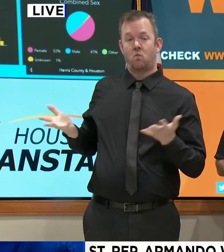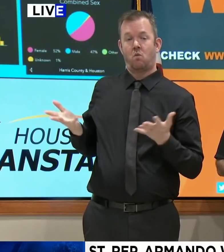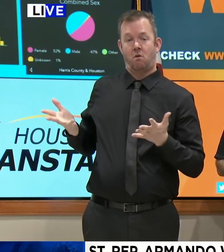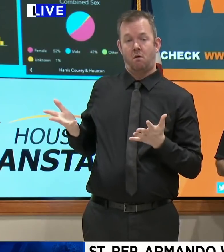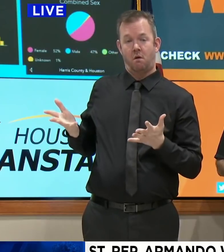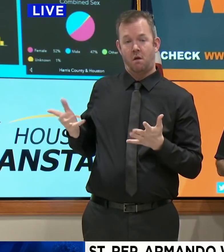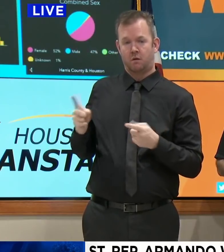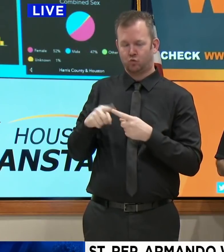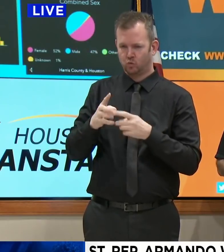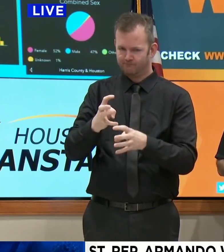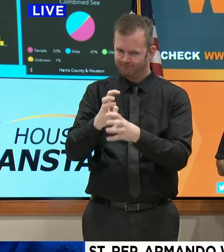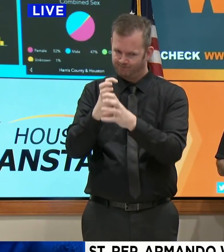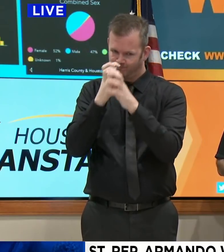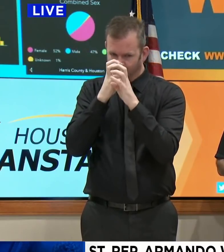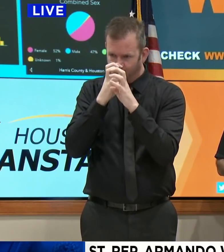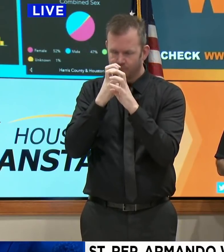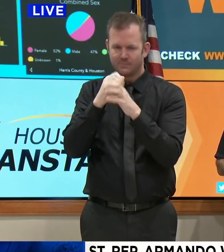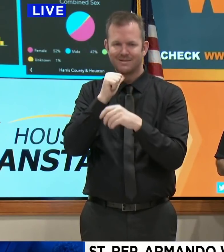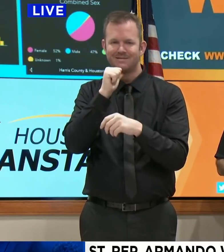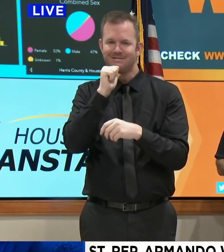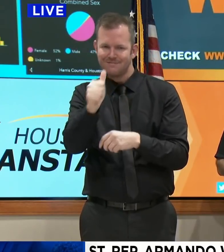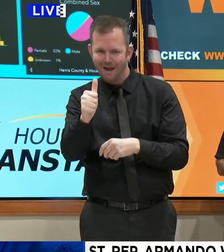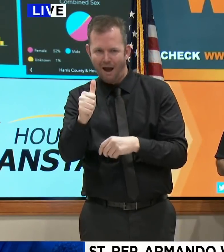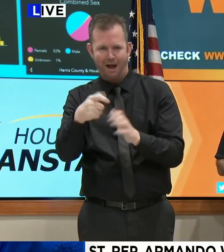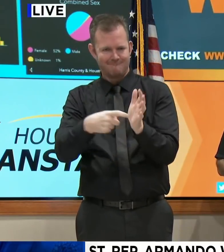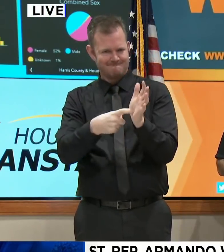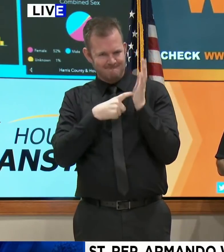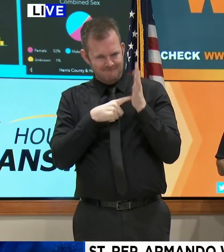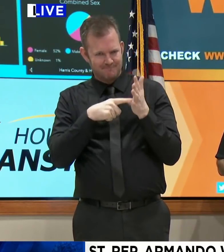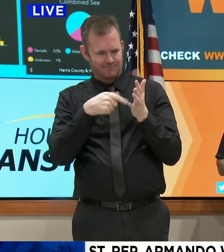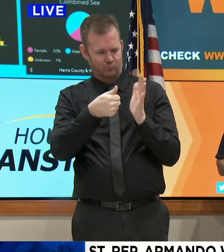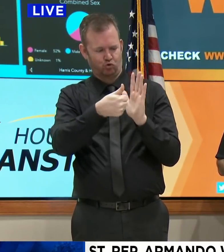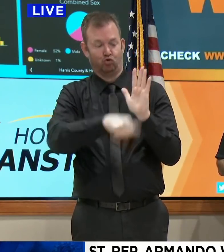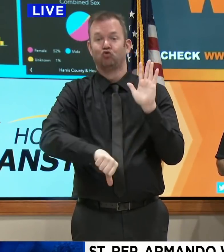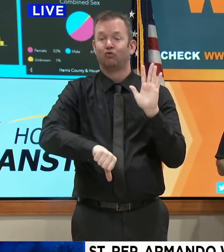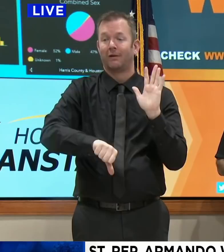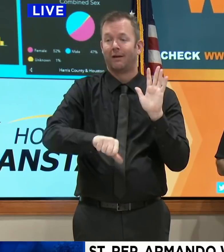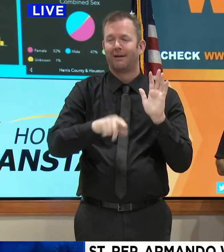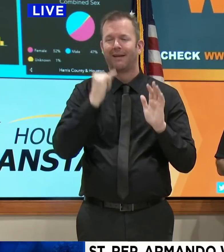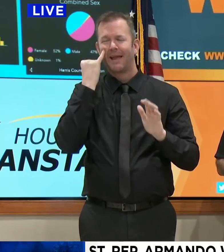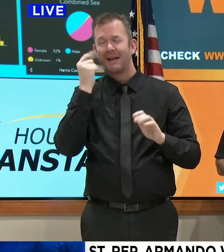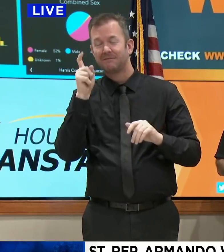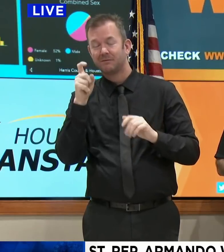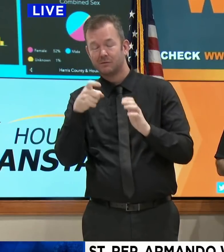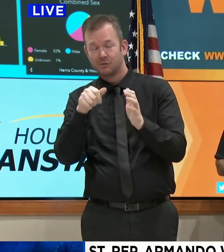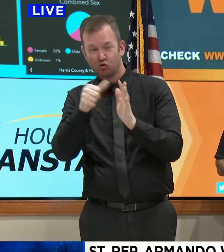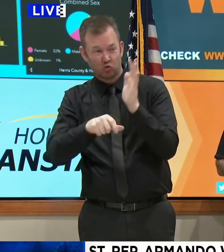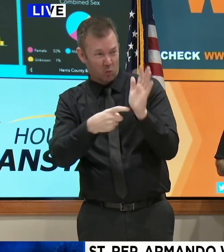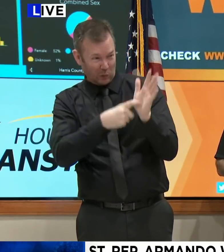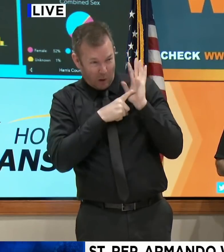issue. I know that the governor has moved forward on. has moved forward on. Relaxing rules